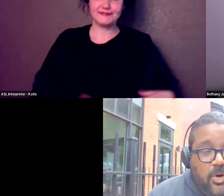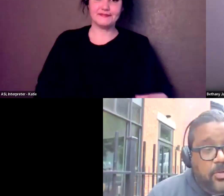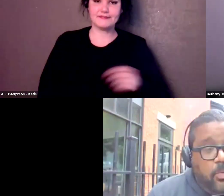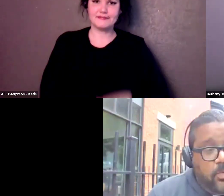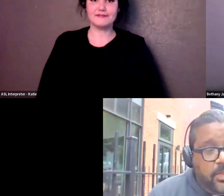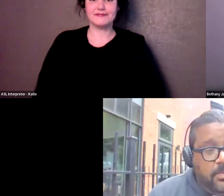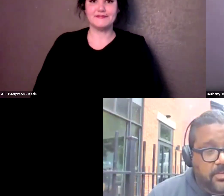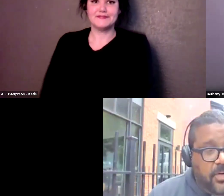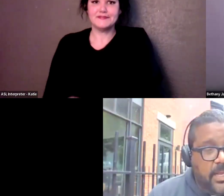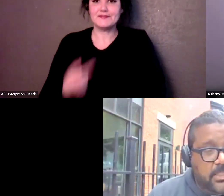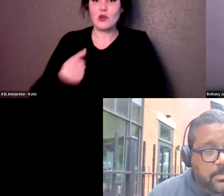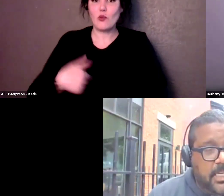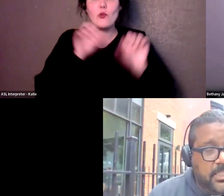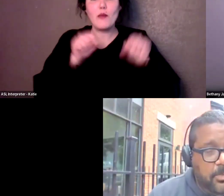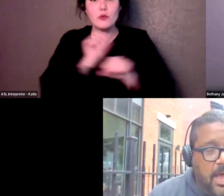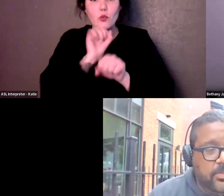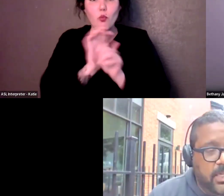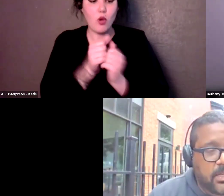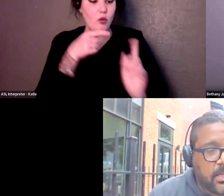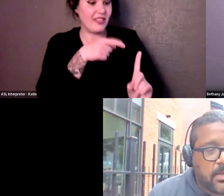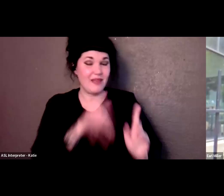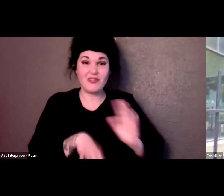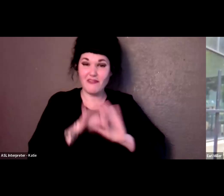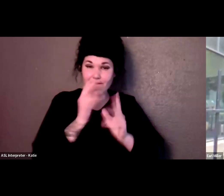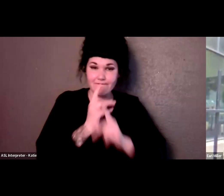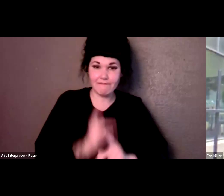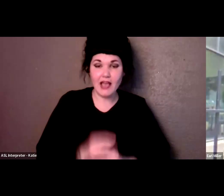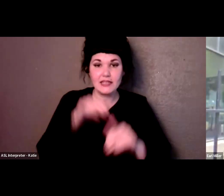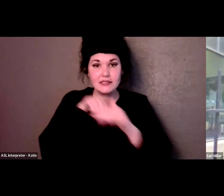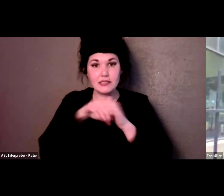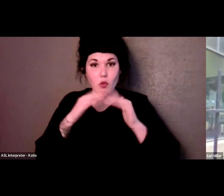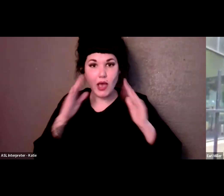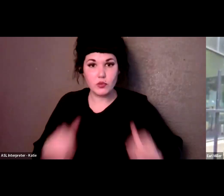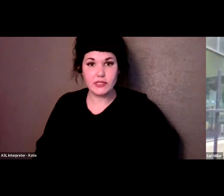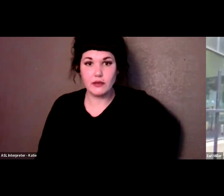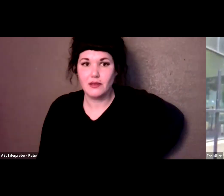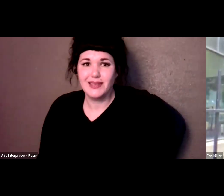able to work with him to find some accessible housing, but he's worried about his bobcat.